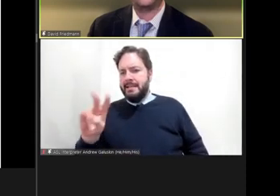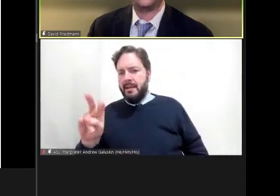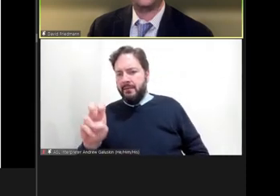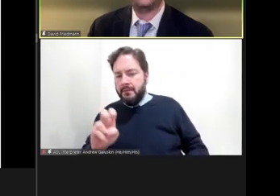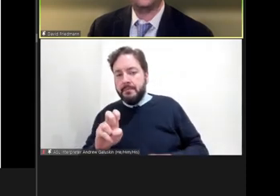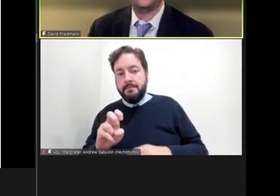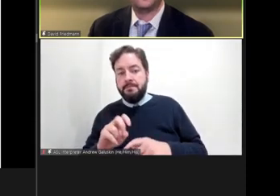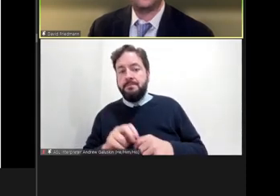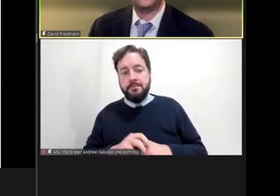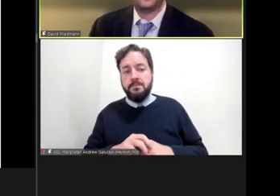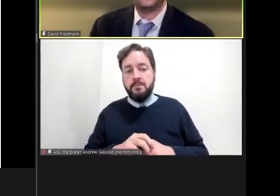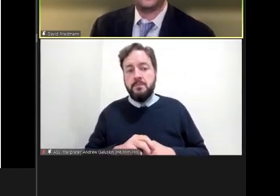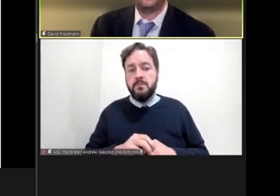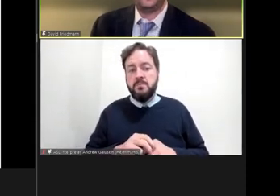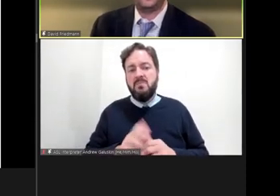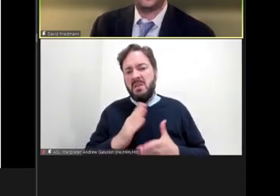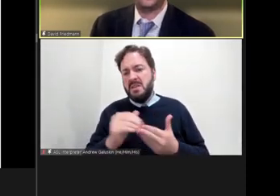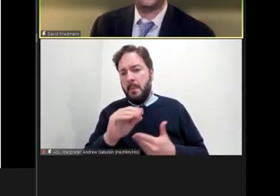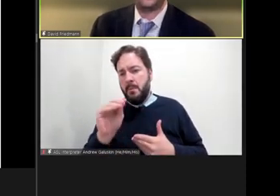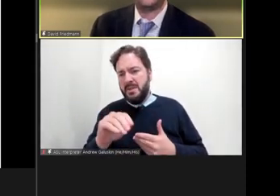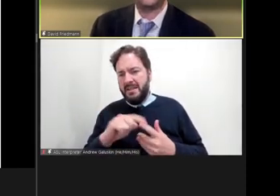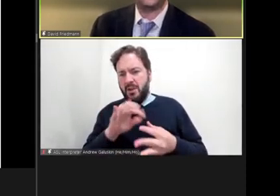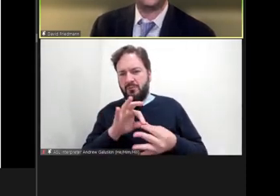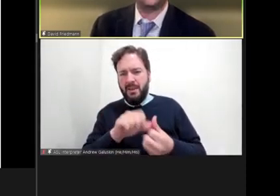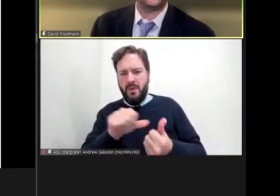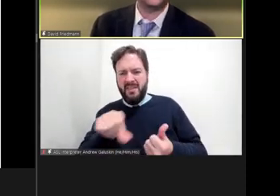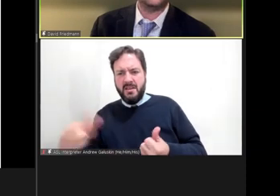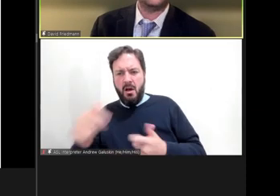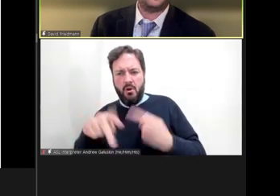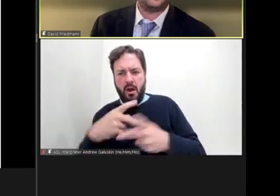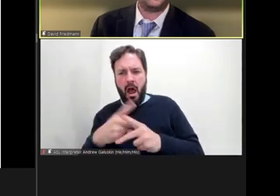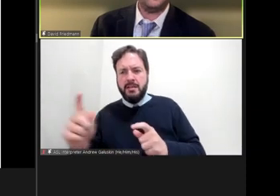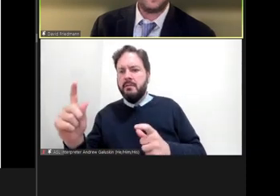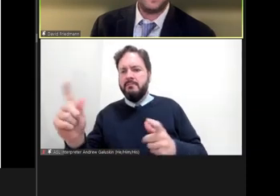there are some percentage that relate to these other forms of inheritance.